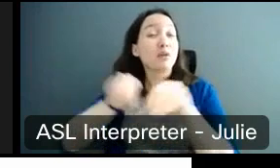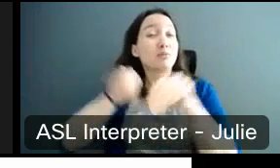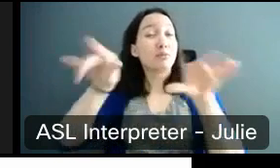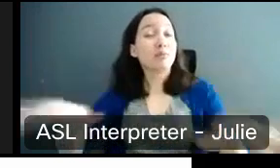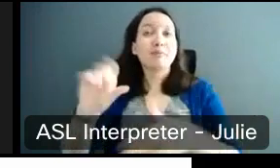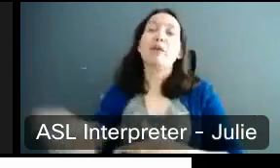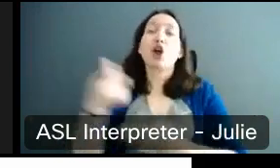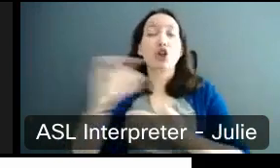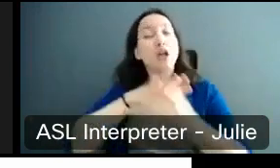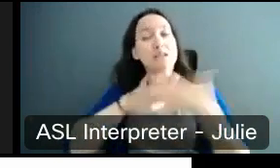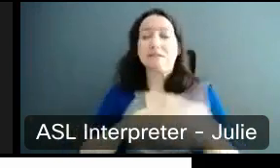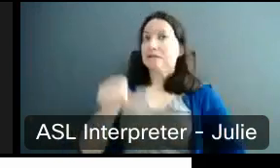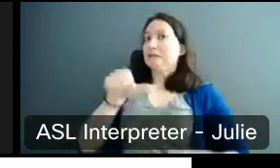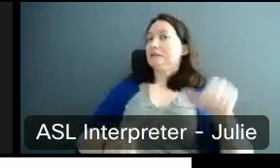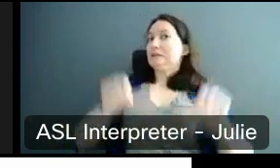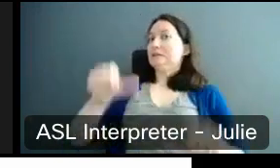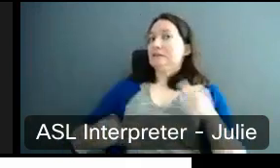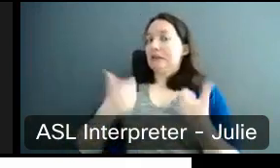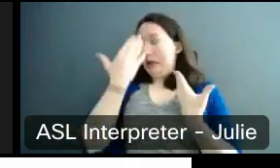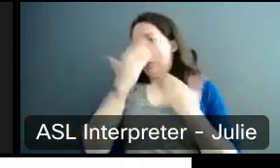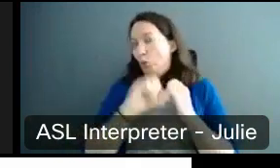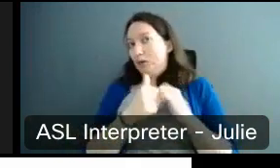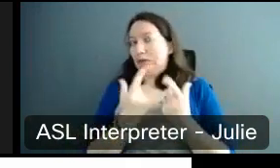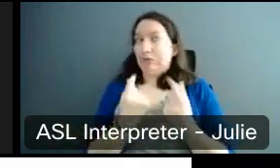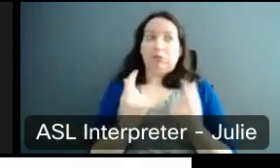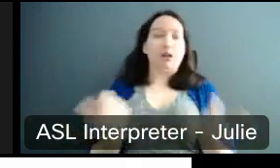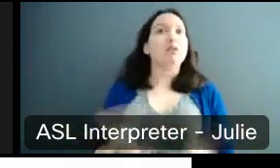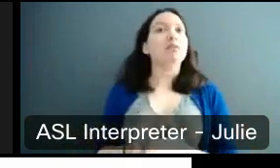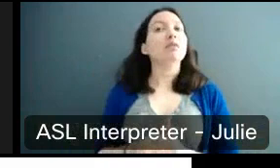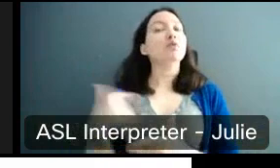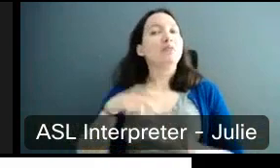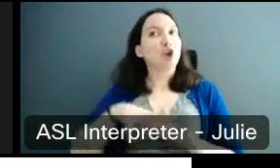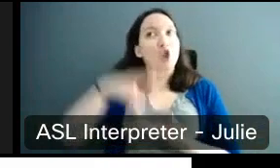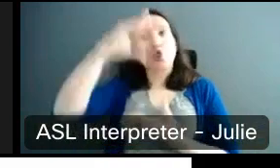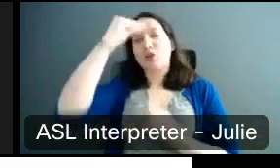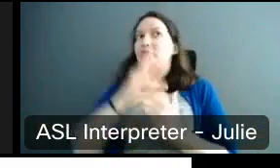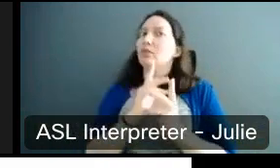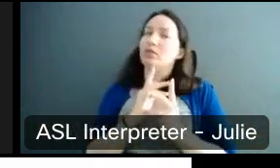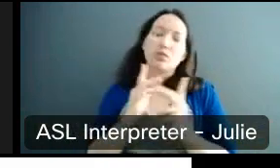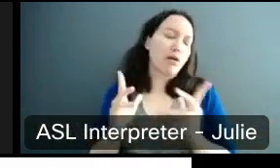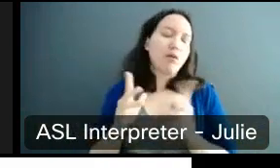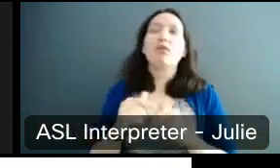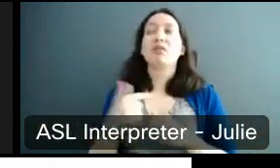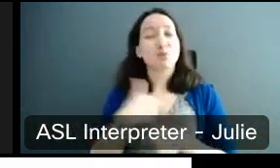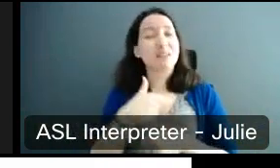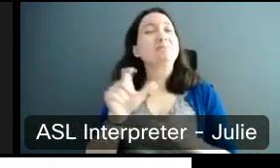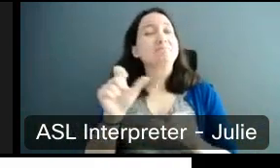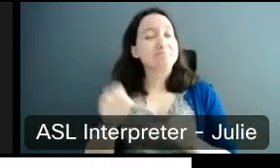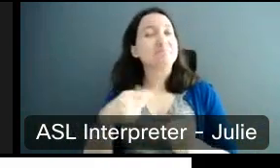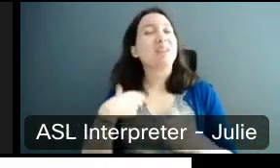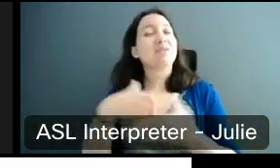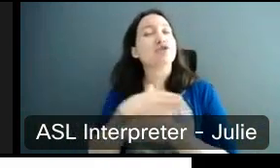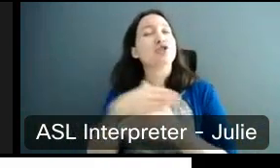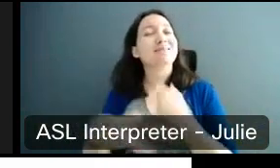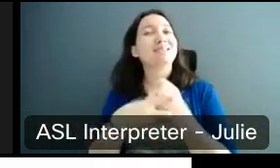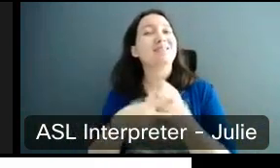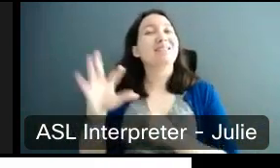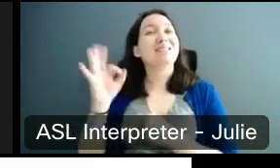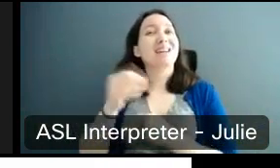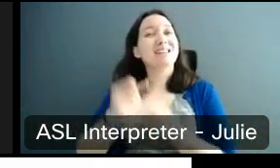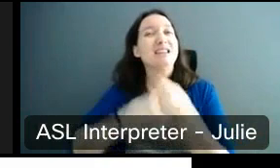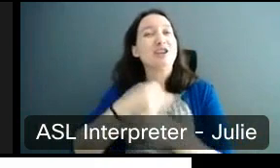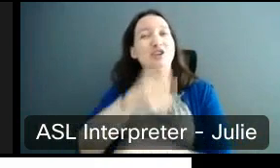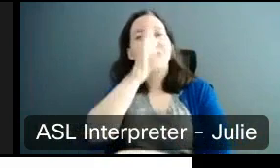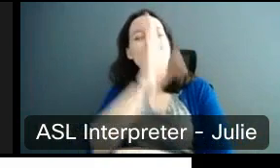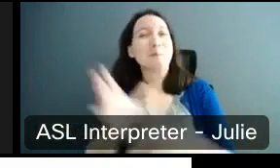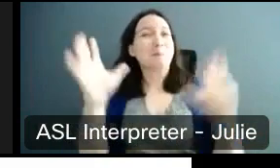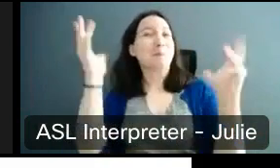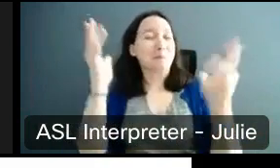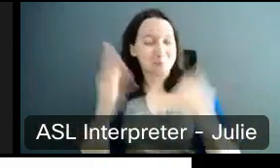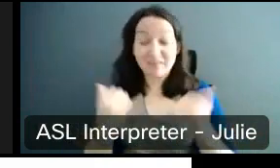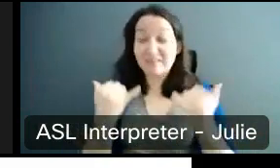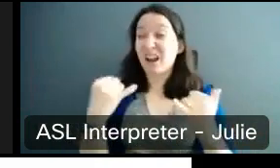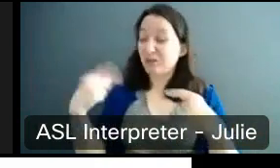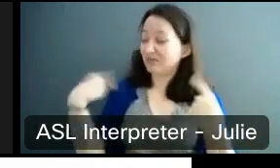We weren't sure how we were faring, but it, uh, it, uh, we have learned a lot and we did, uh, we did, in fact, achieve shared savings for the 9th year in a row. Um, it has now been, uh.